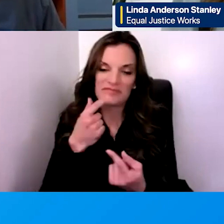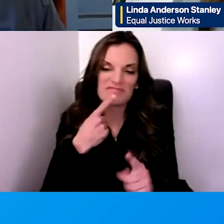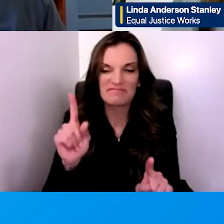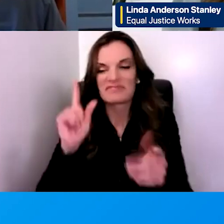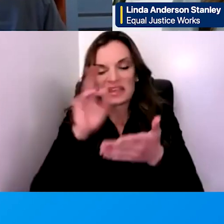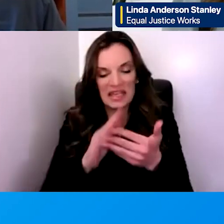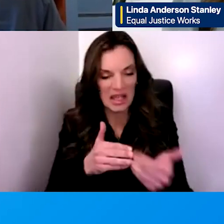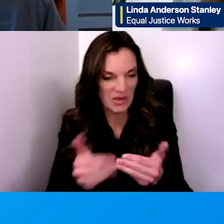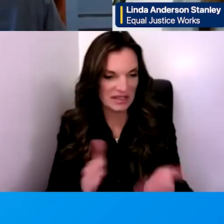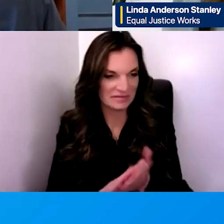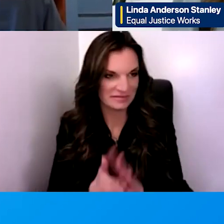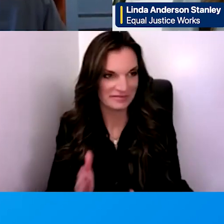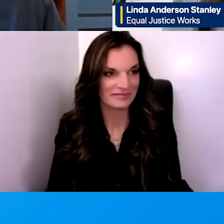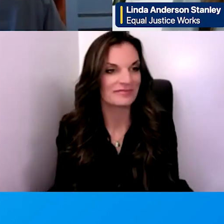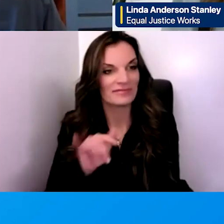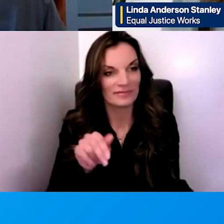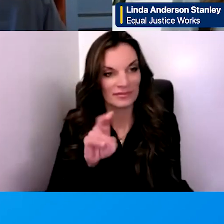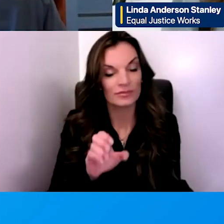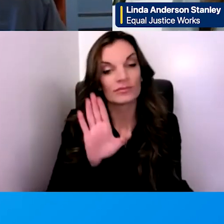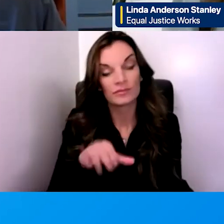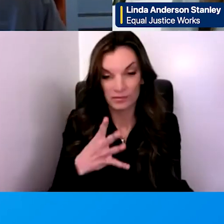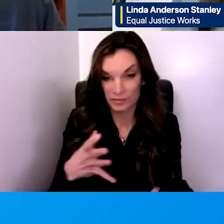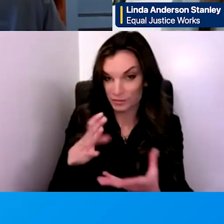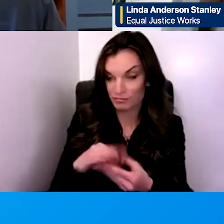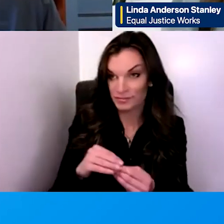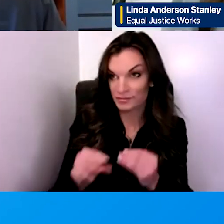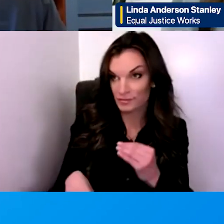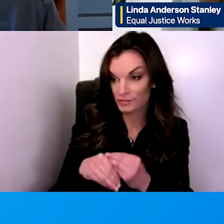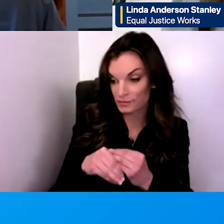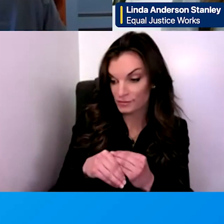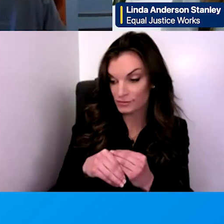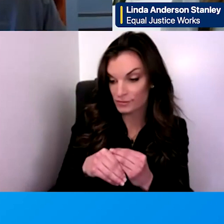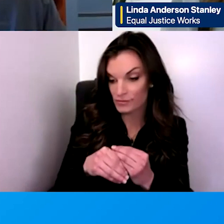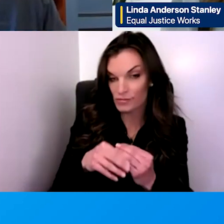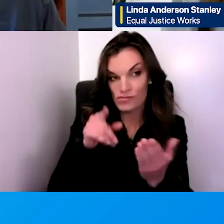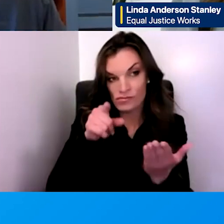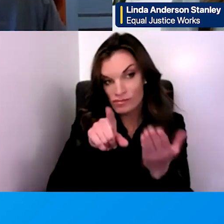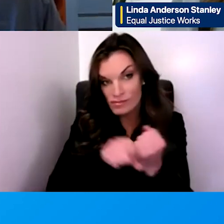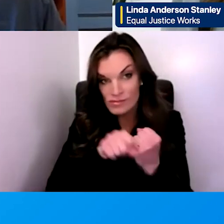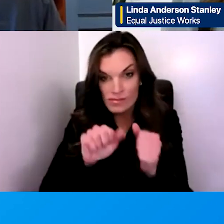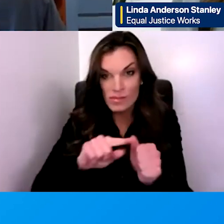I will leave it at that for now June. One fact Marc how long did that take